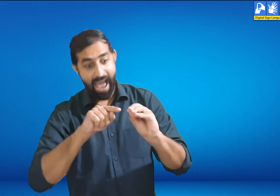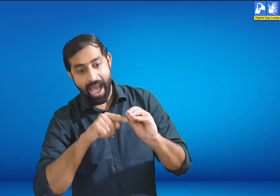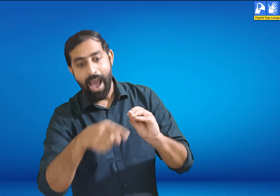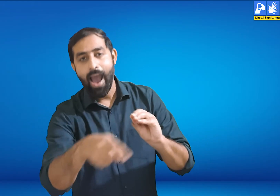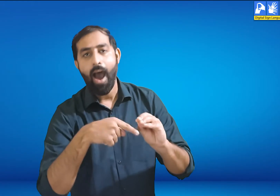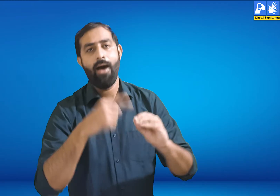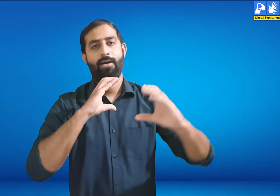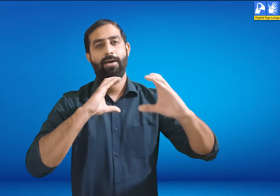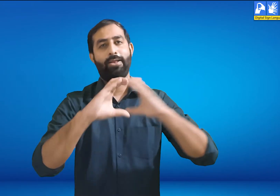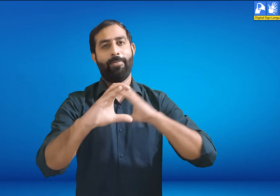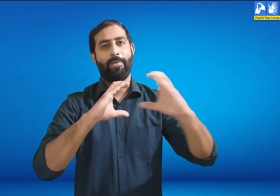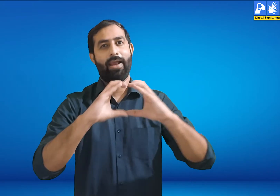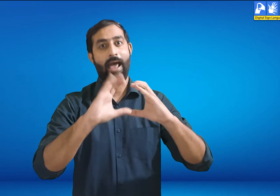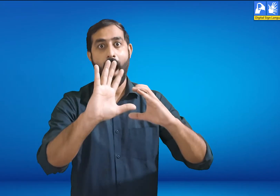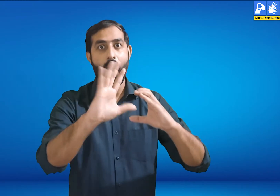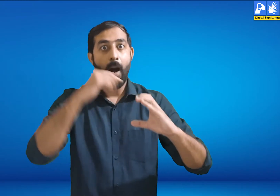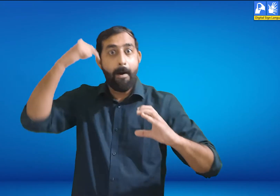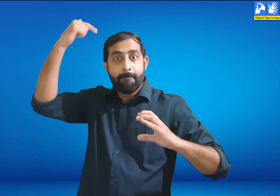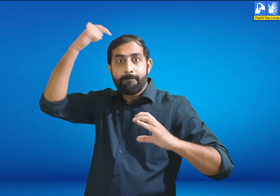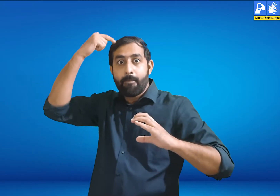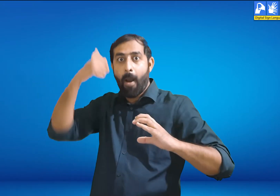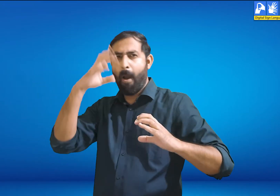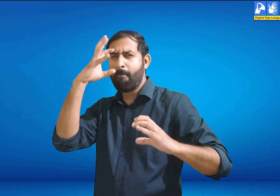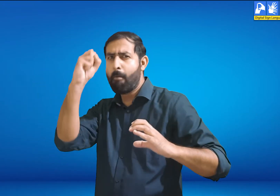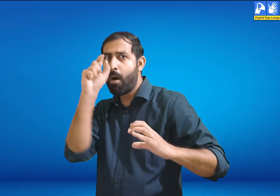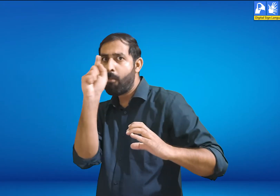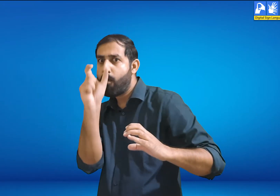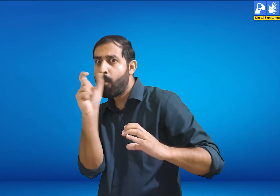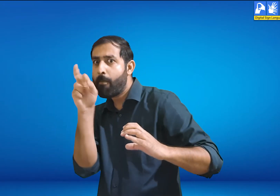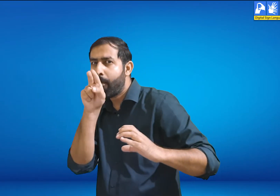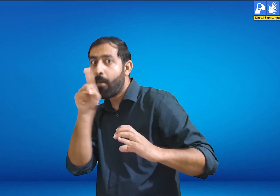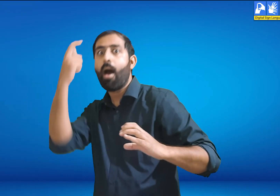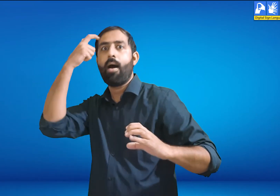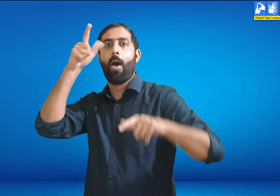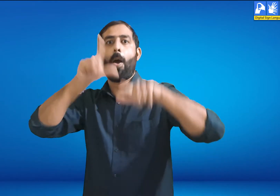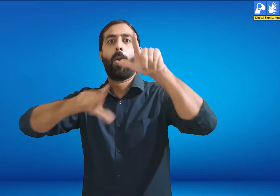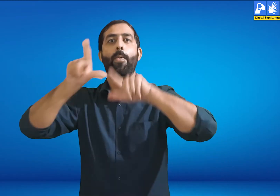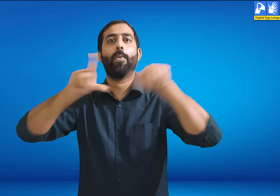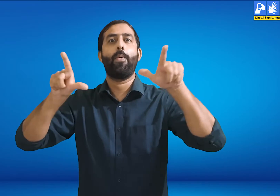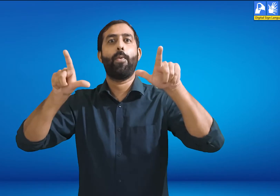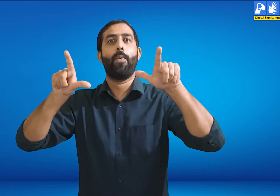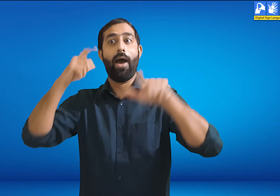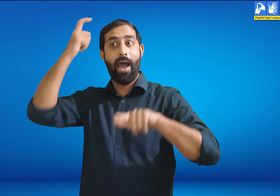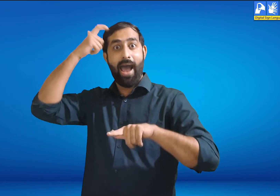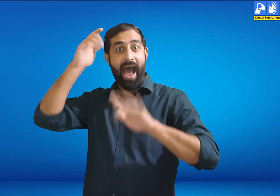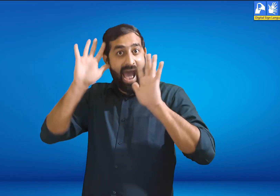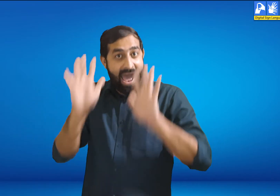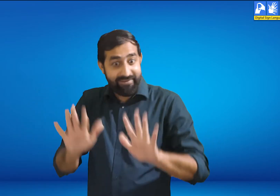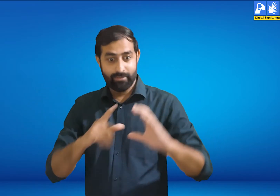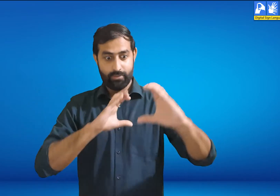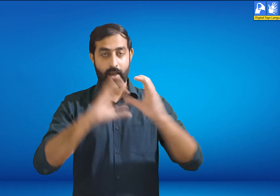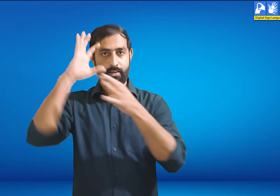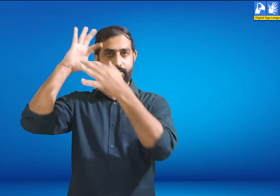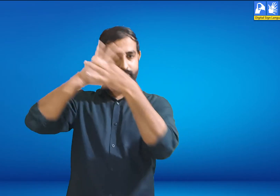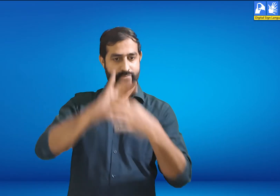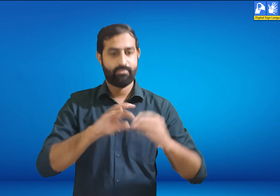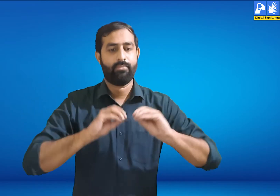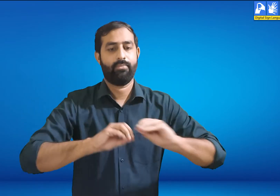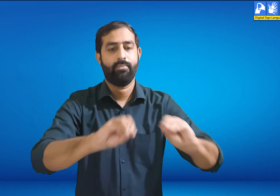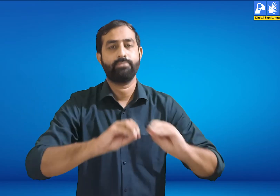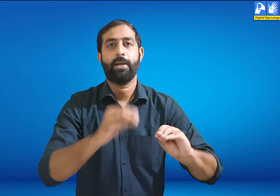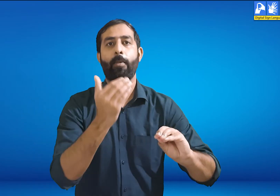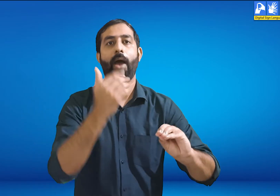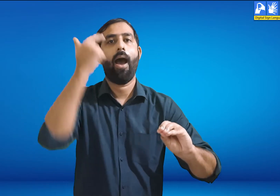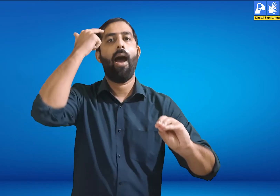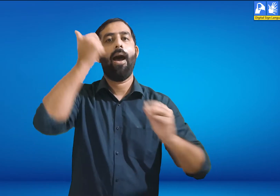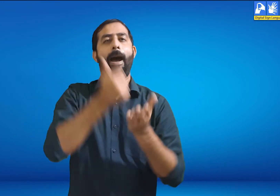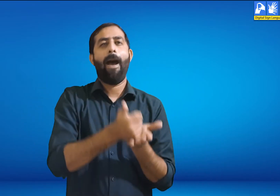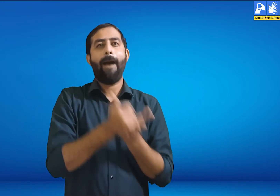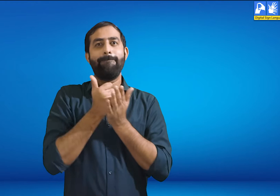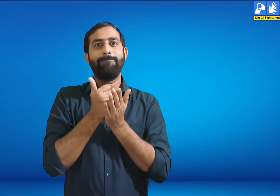It is through language communication that we are able to share our ideas, opinions, views, and emotions with another person.